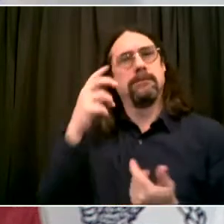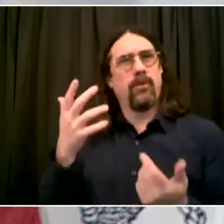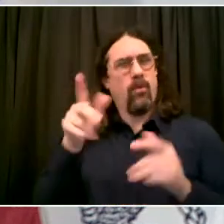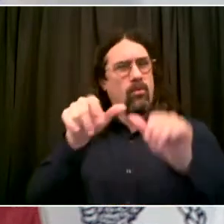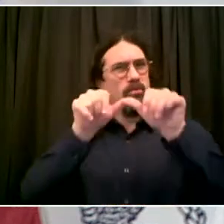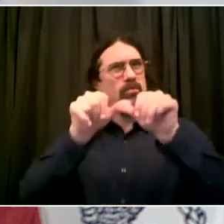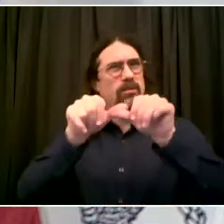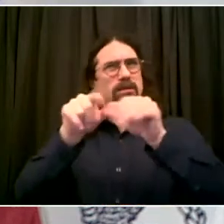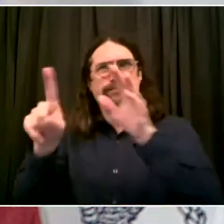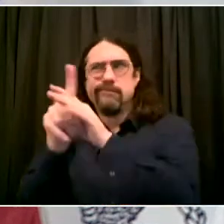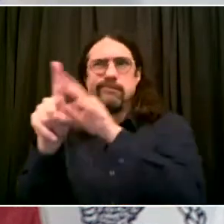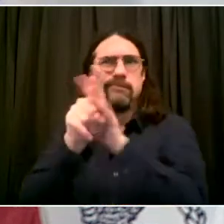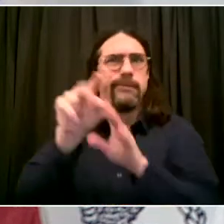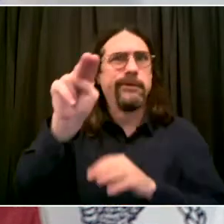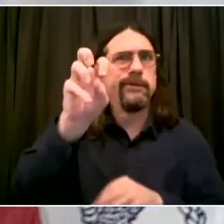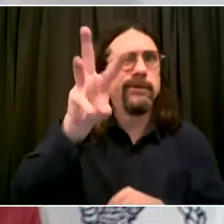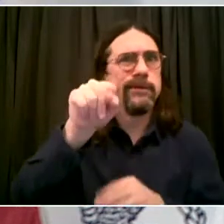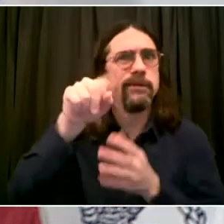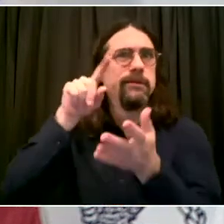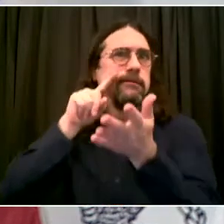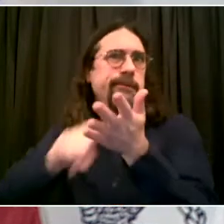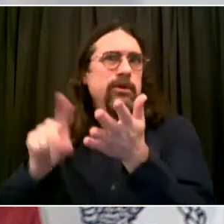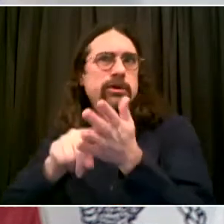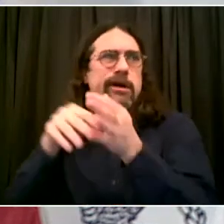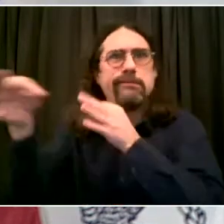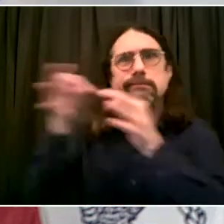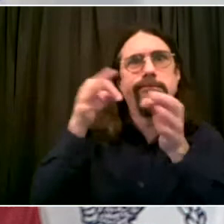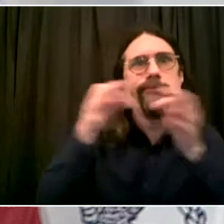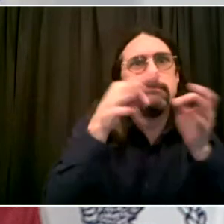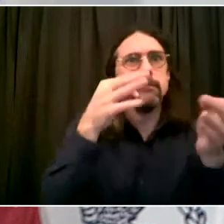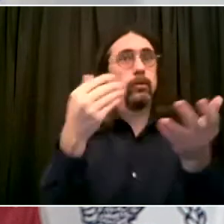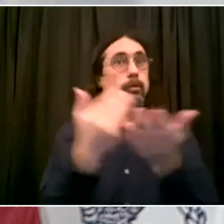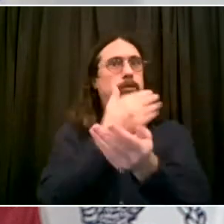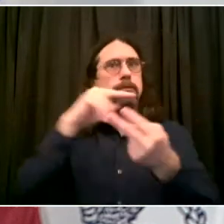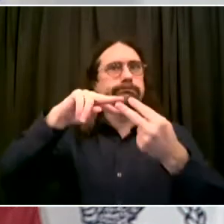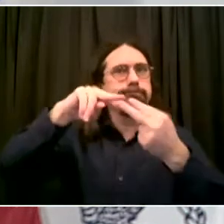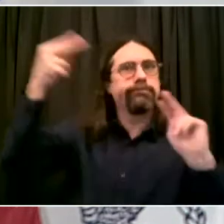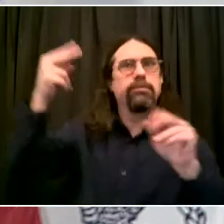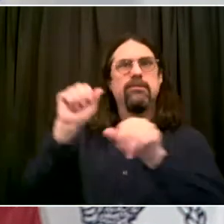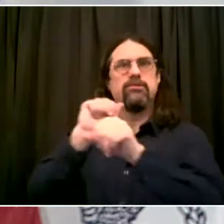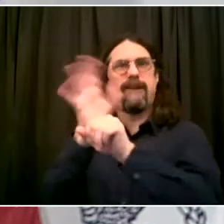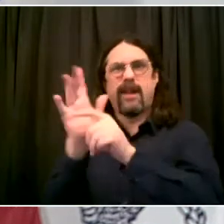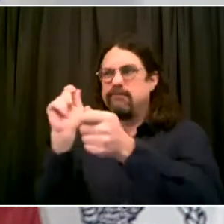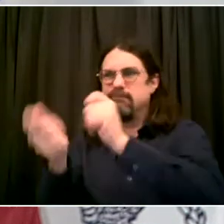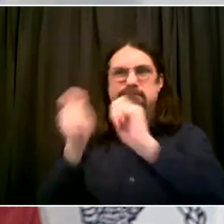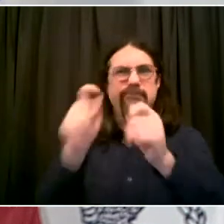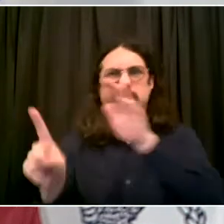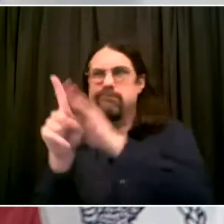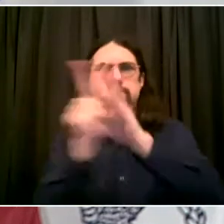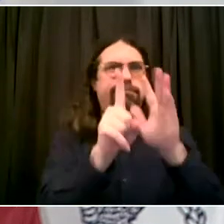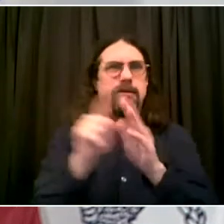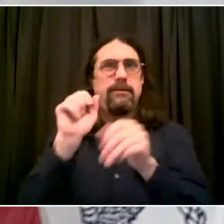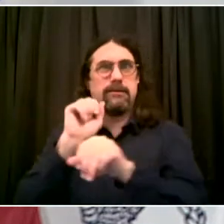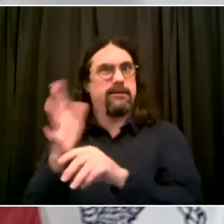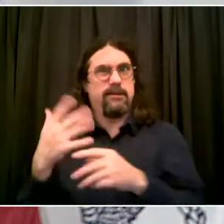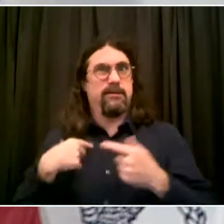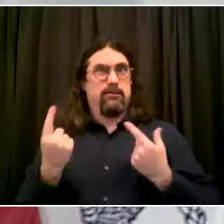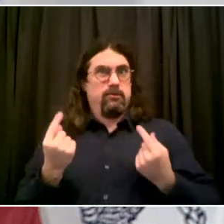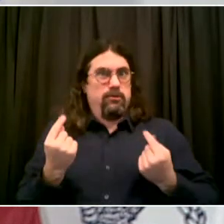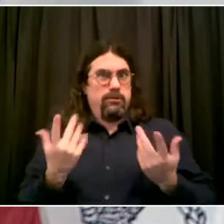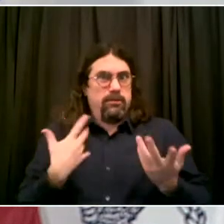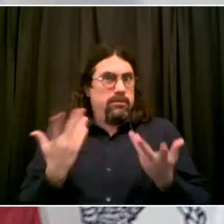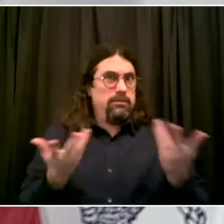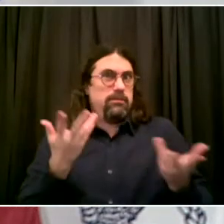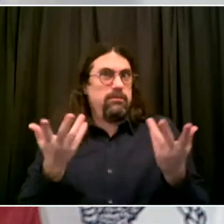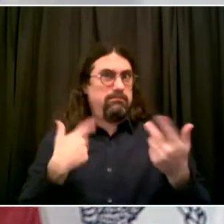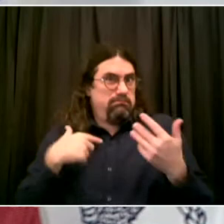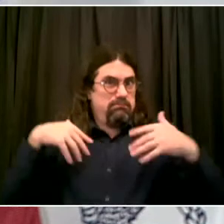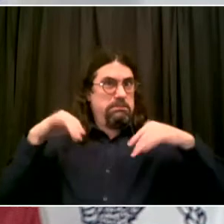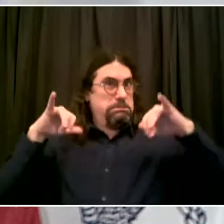COLUMBIA ARE